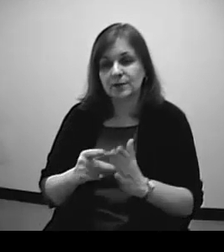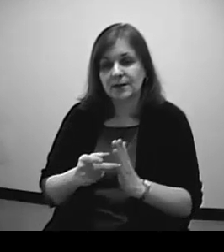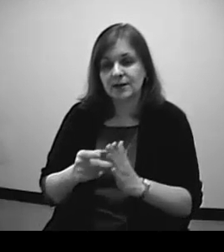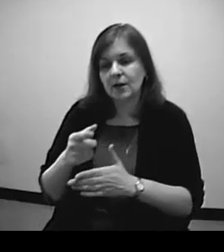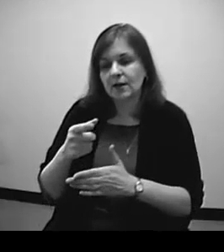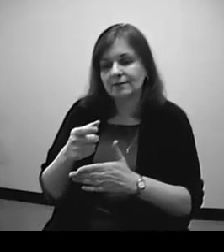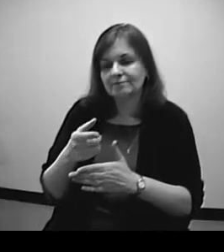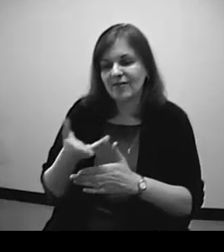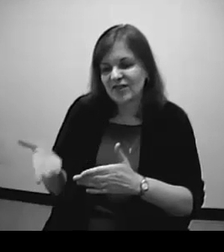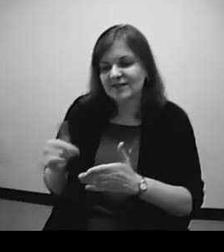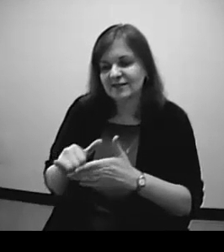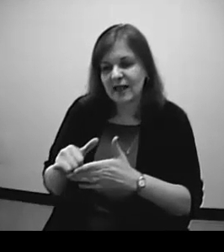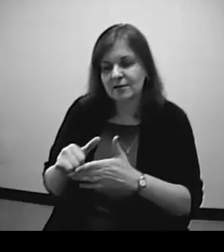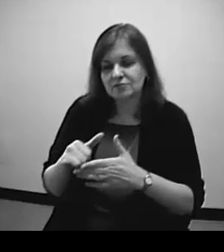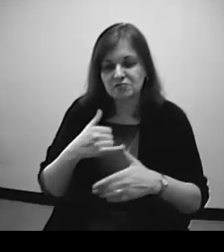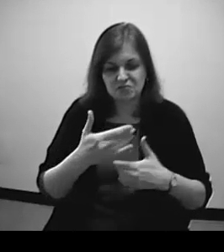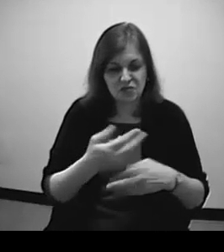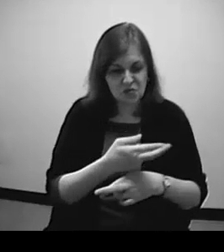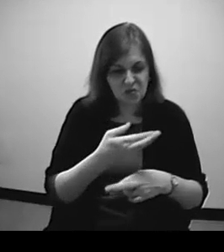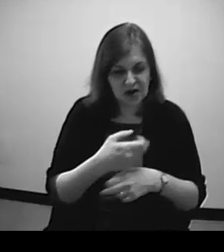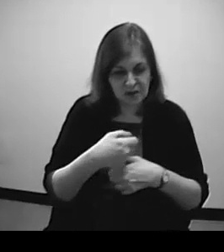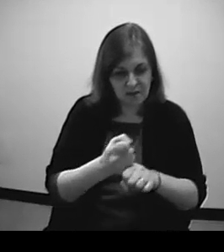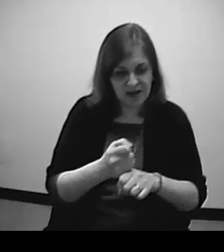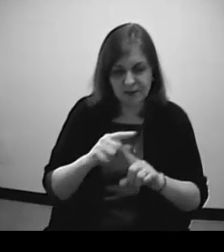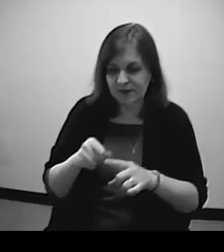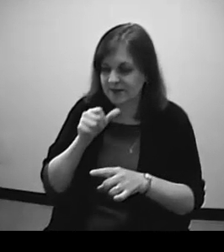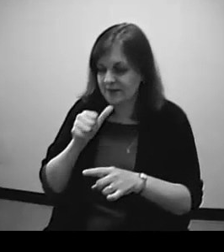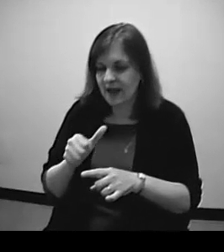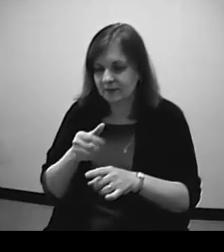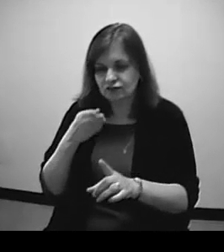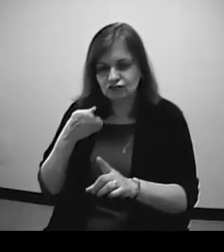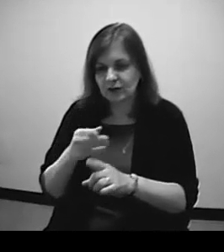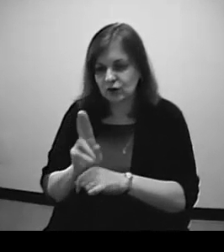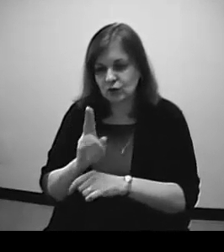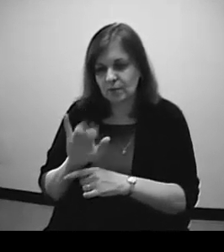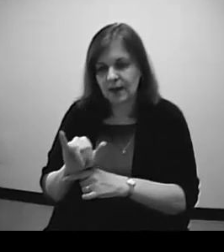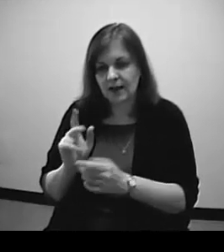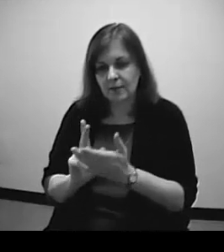products that the plant produces that are not directly used by the plant